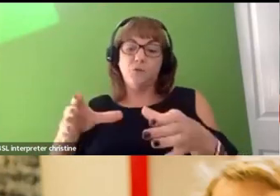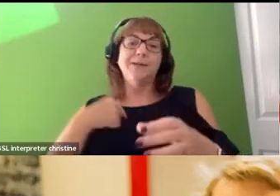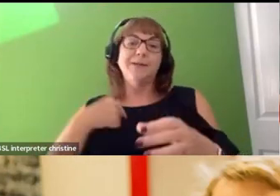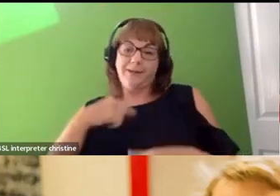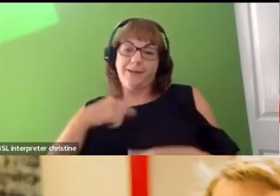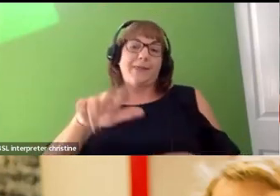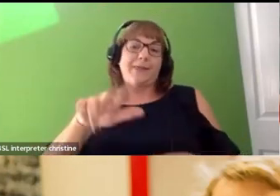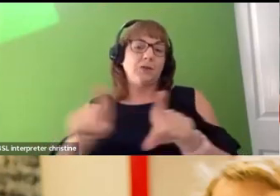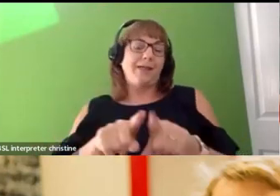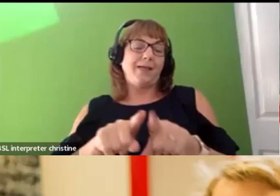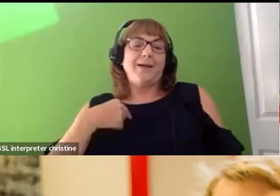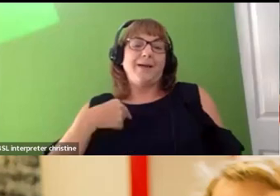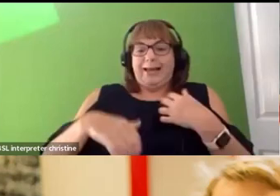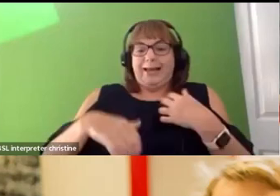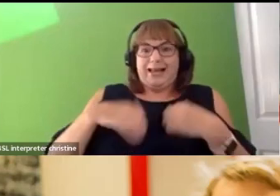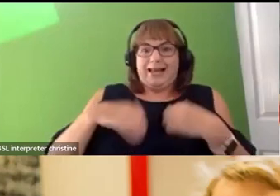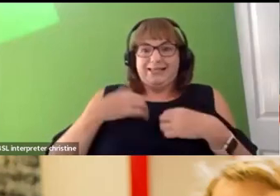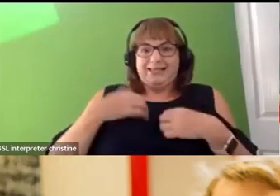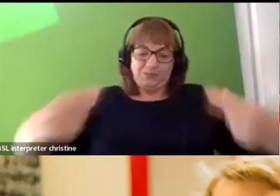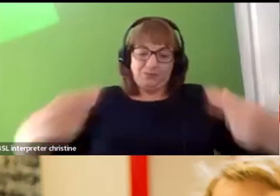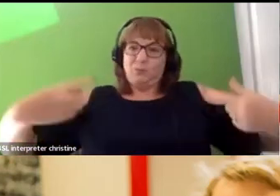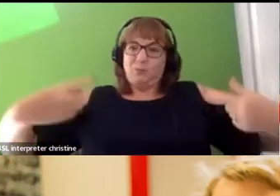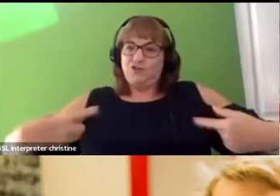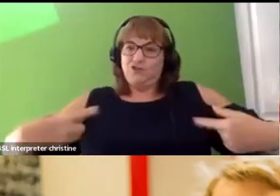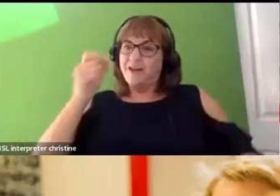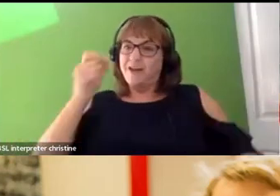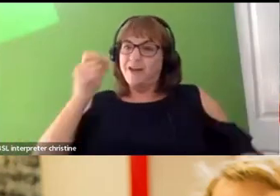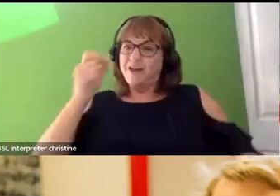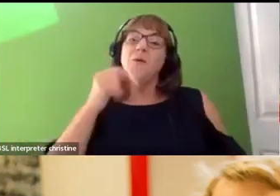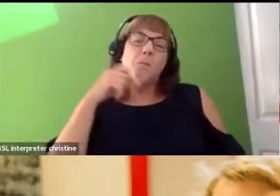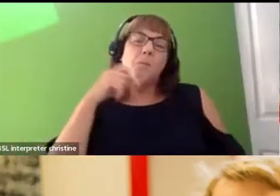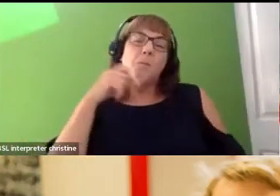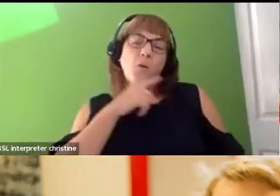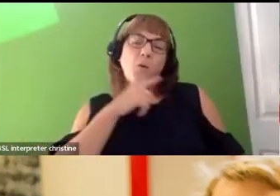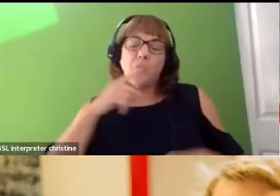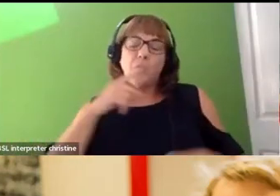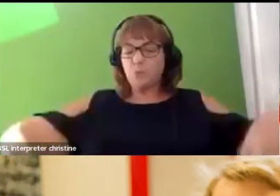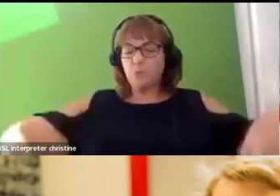wheelchair user was coming along to this and I was thinking, great I cannot wait to help him,